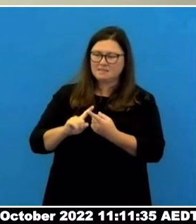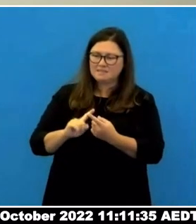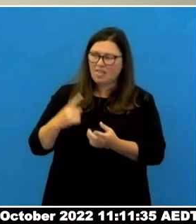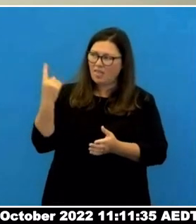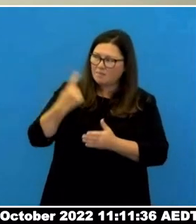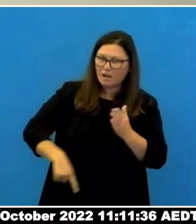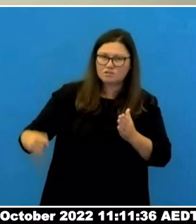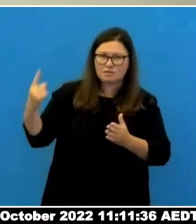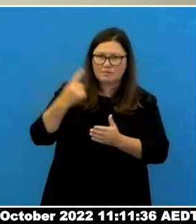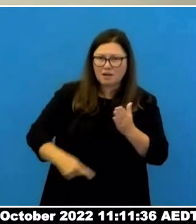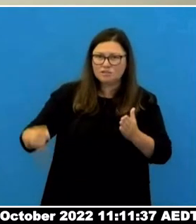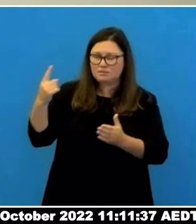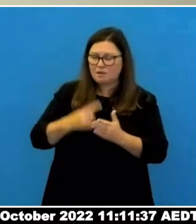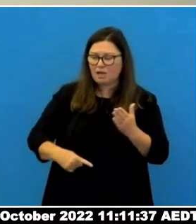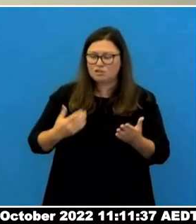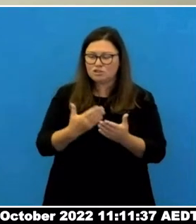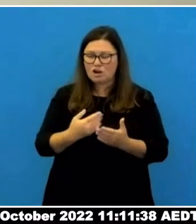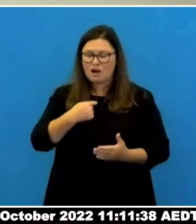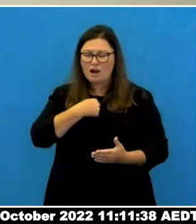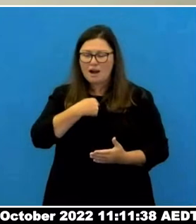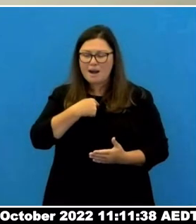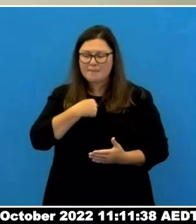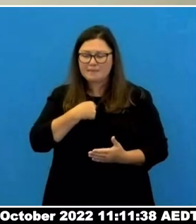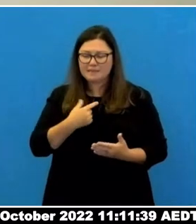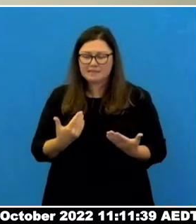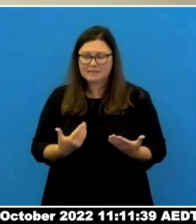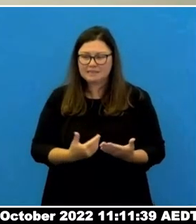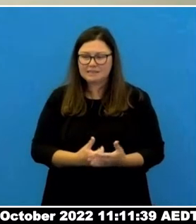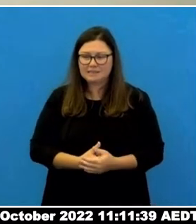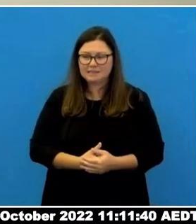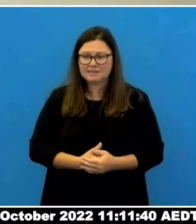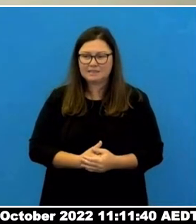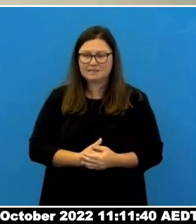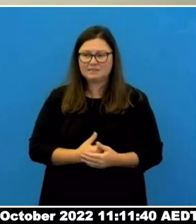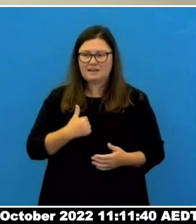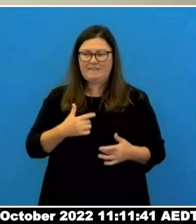that there is no word in named humanity in Australia.